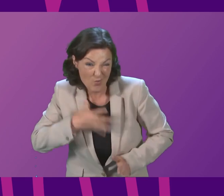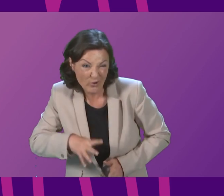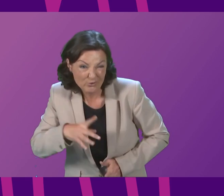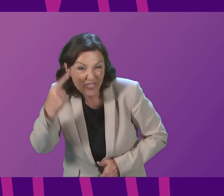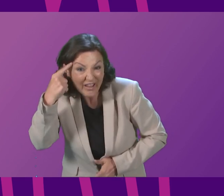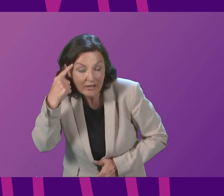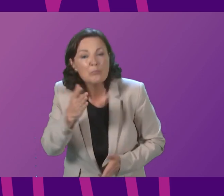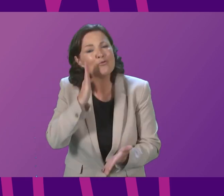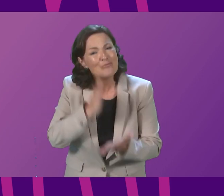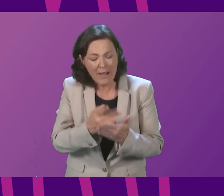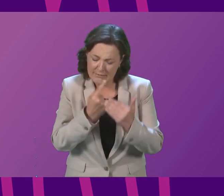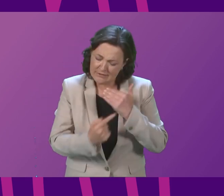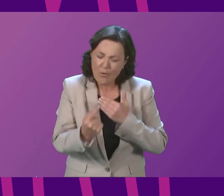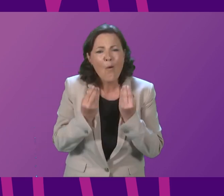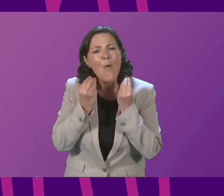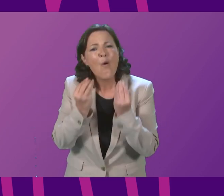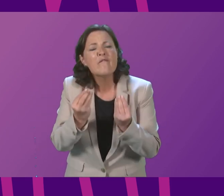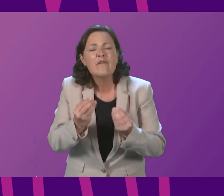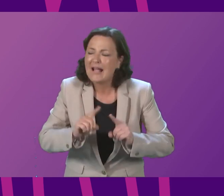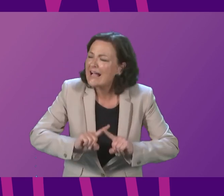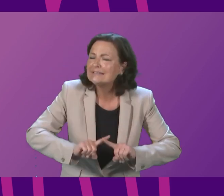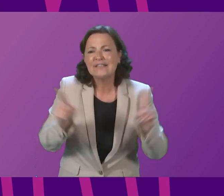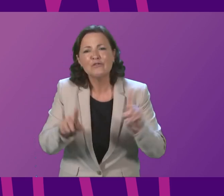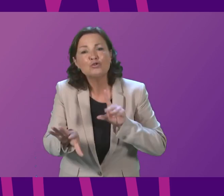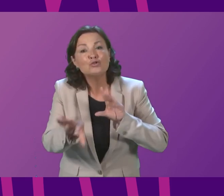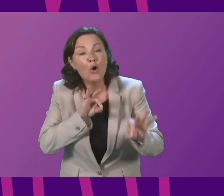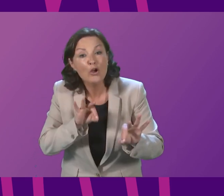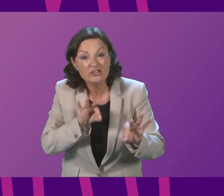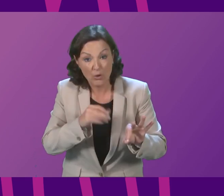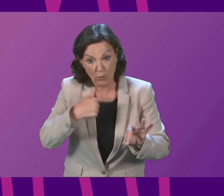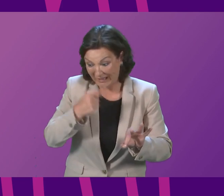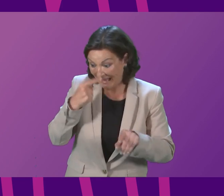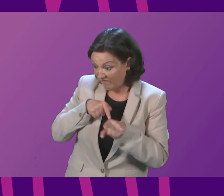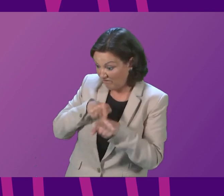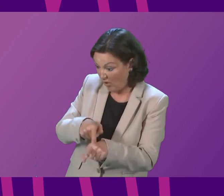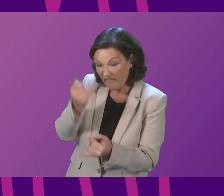Instead, it presents an alternative to a failing United Kingdom system—a failing UK system